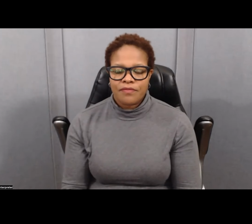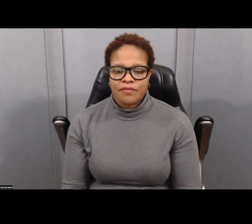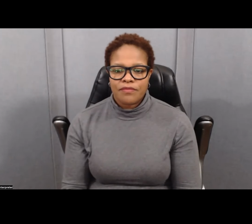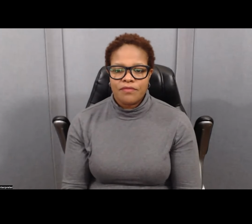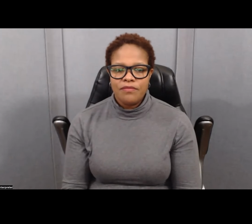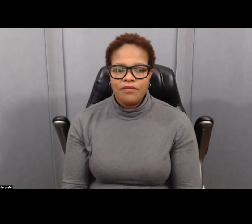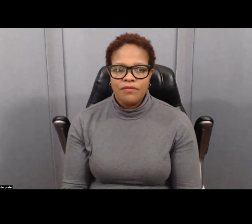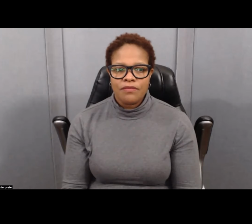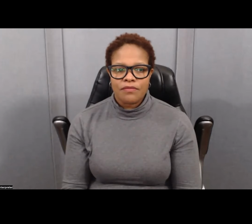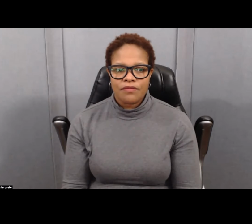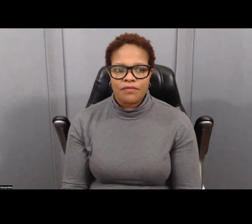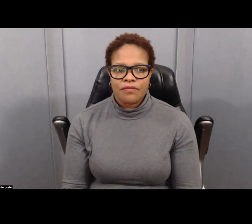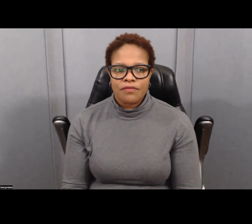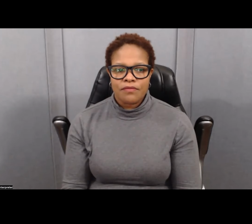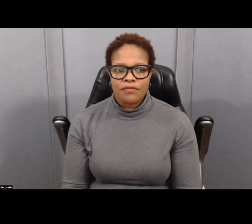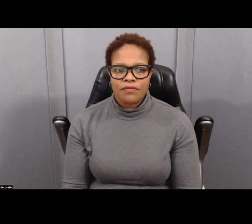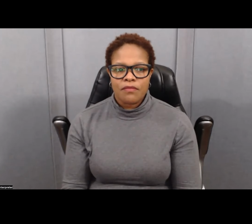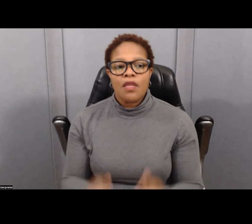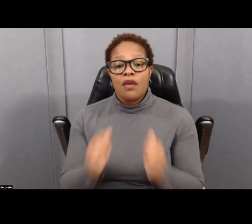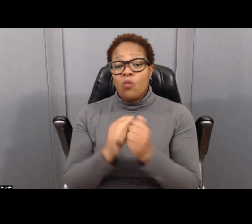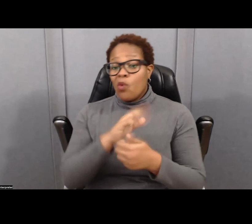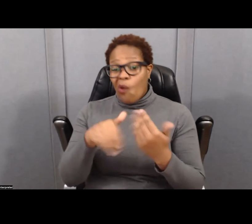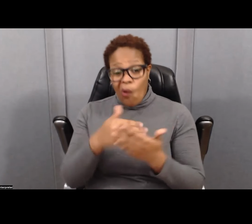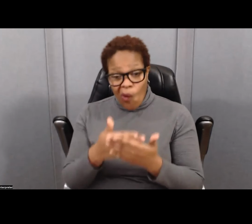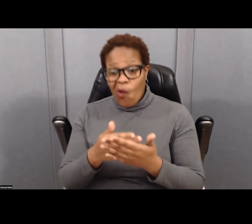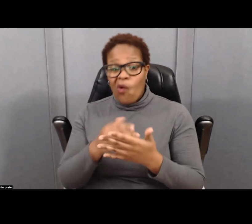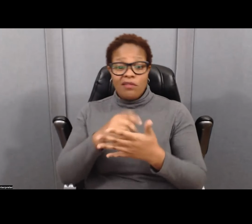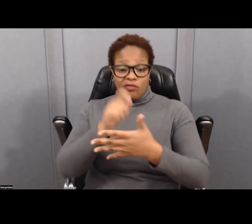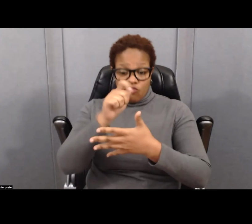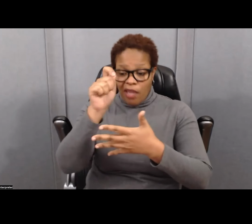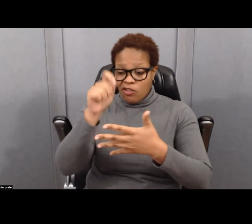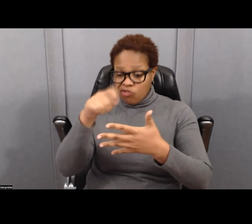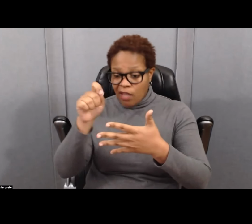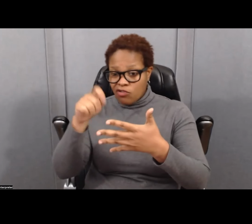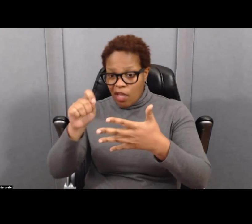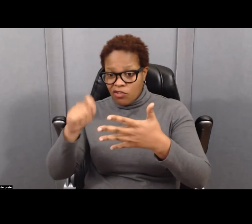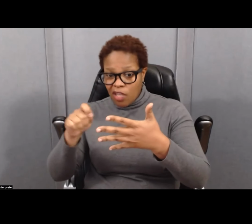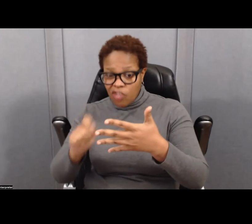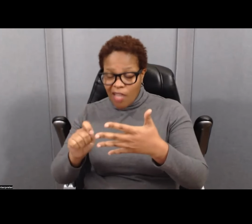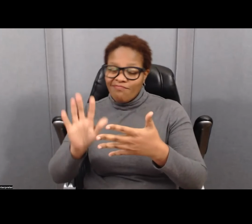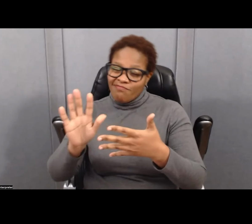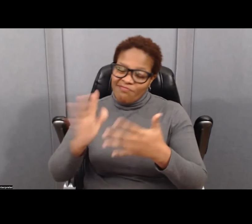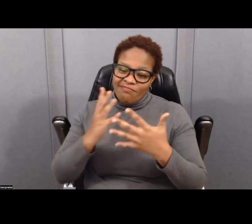I guess, again, even with all of these checkpoints, unfortunately, cultural competency is actually,